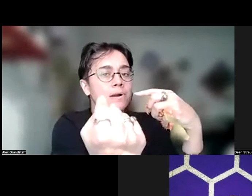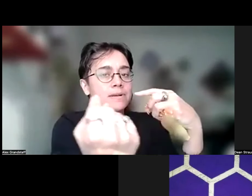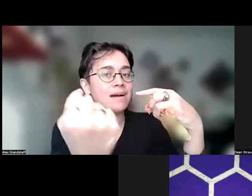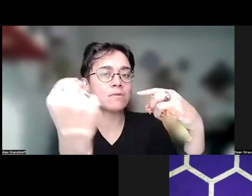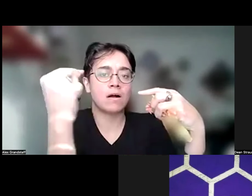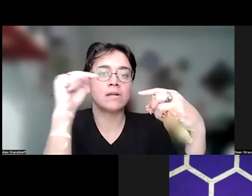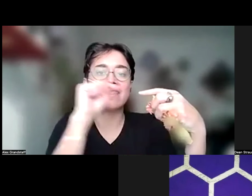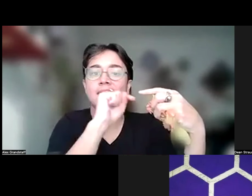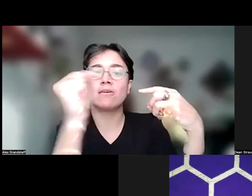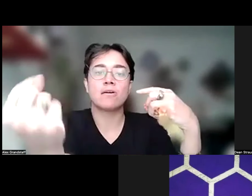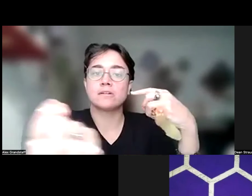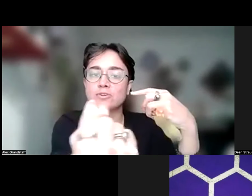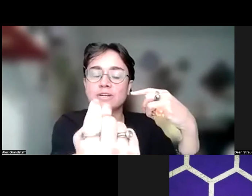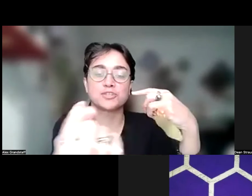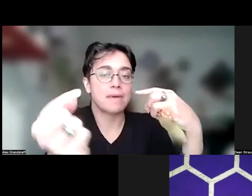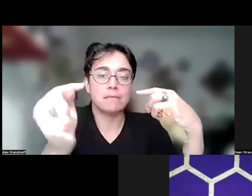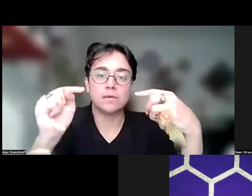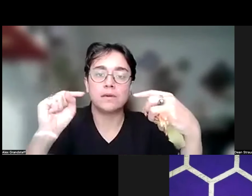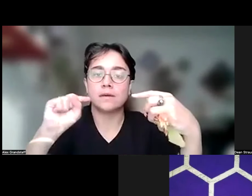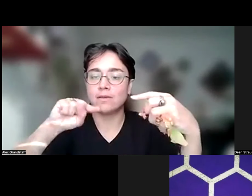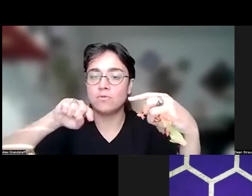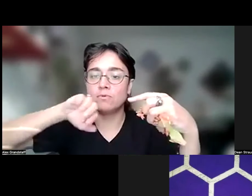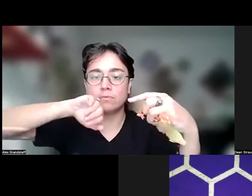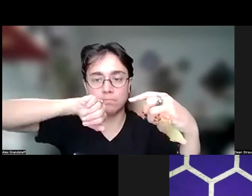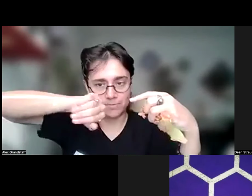and that the landscape looks really different. It is okay to cycle in and